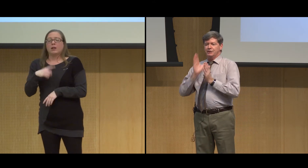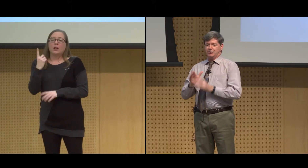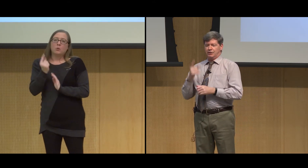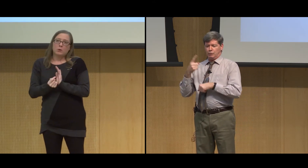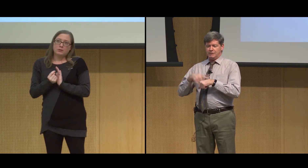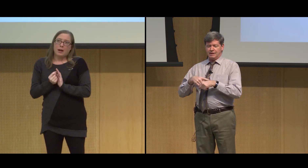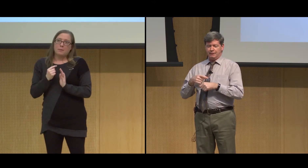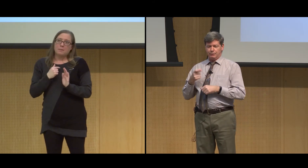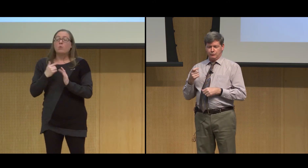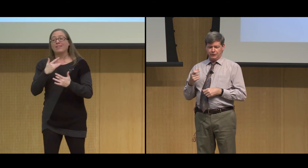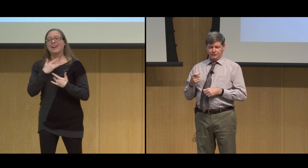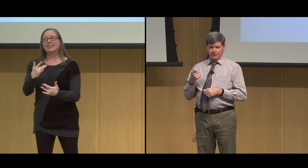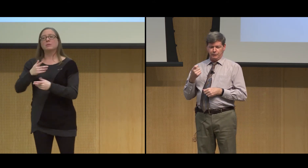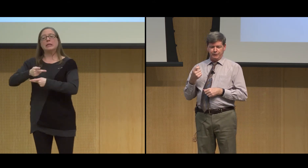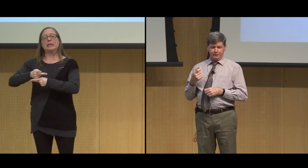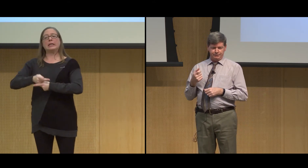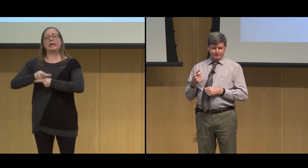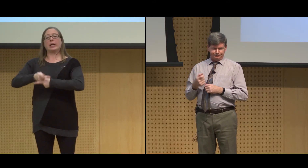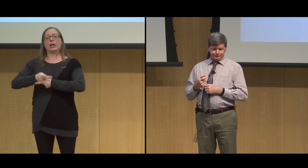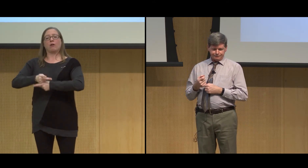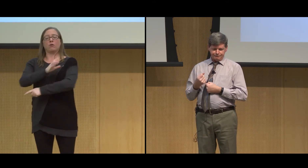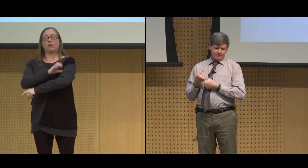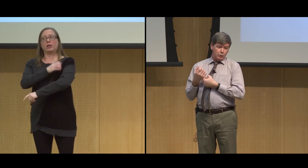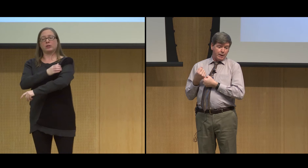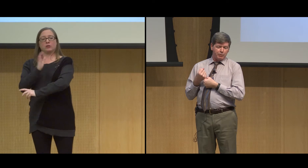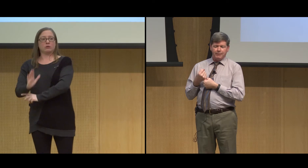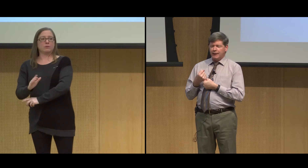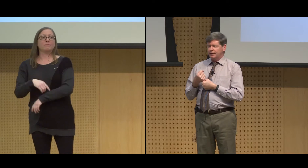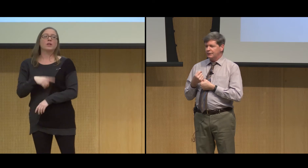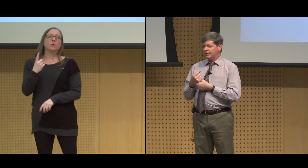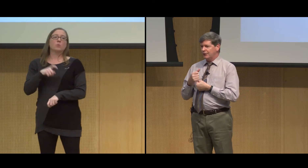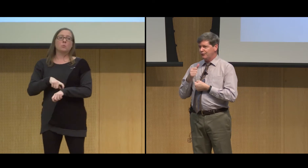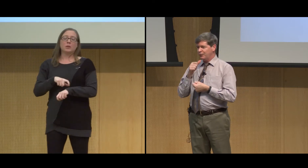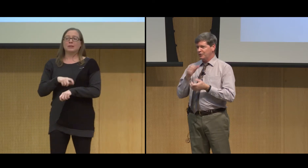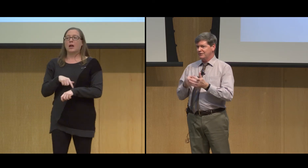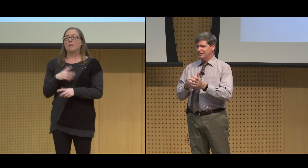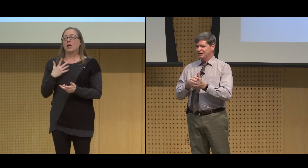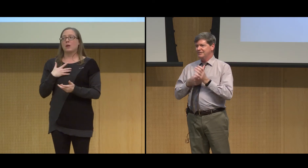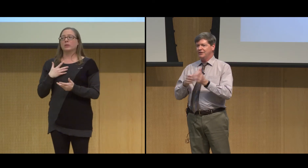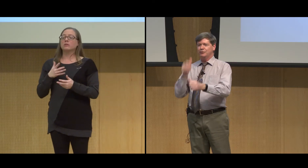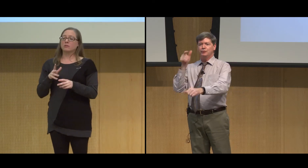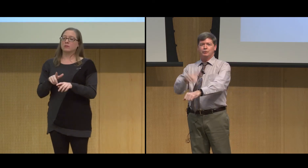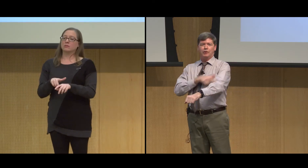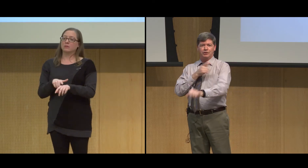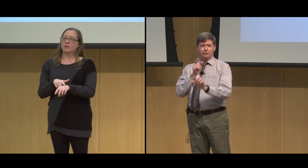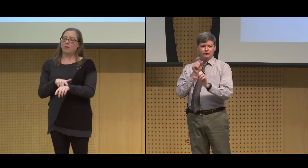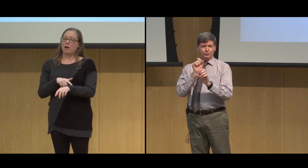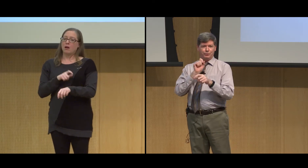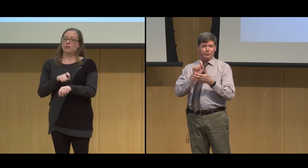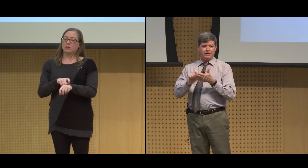and one time was a little bit reprimanded for taking too long to write